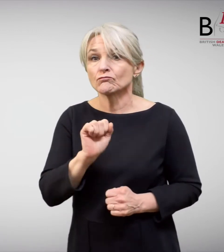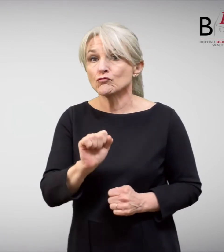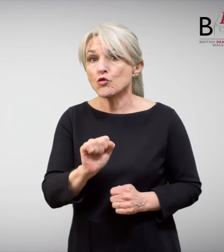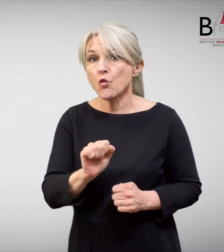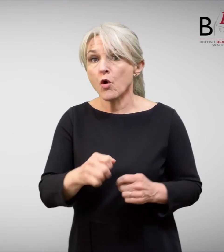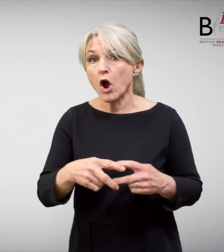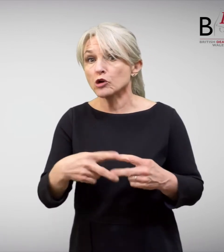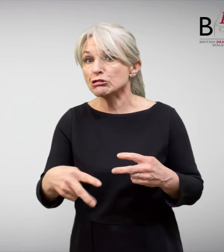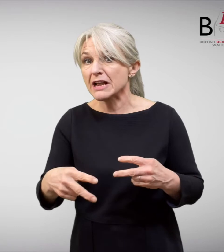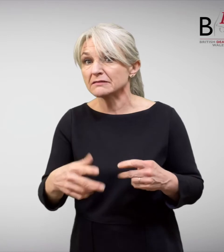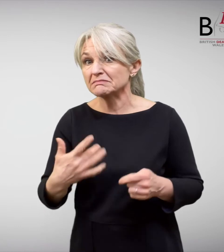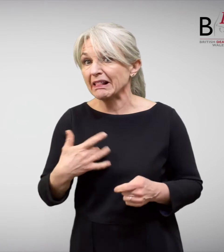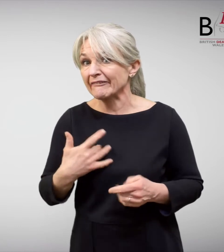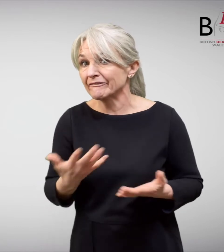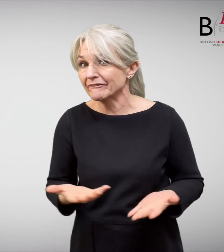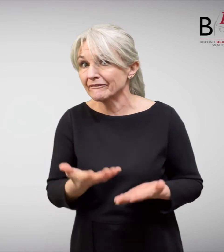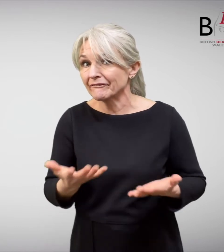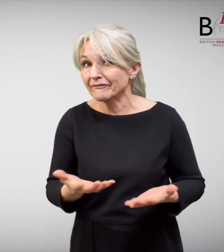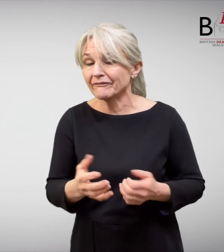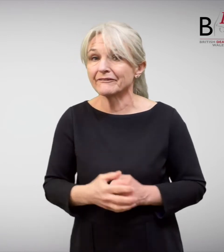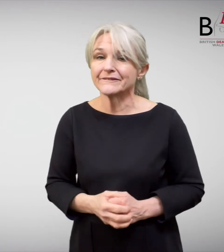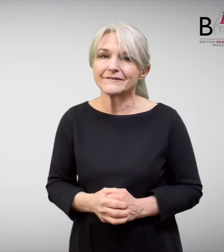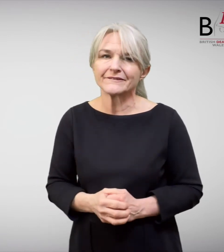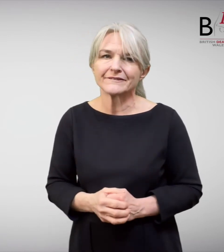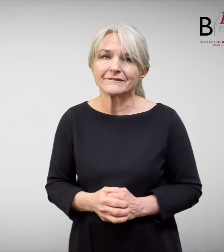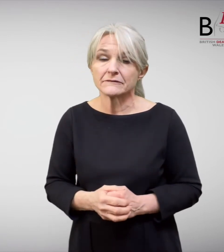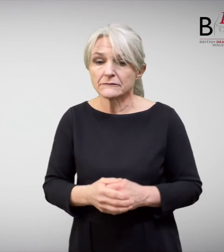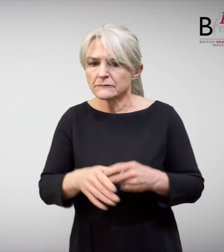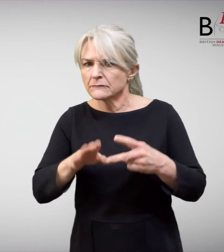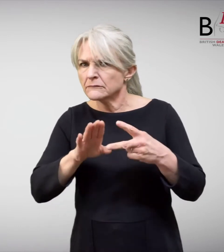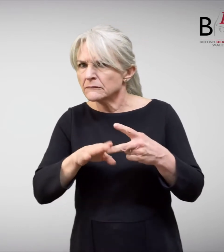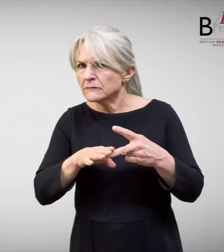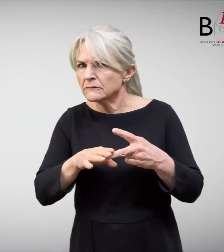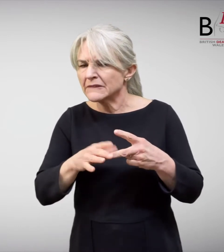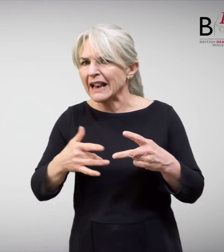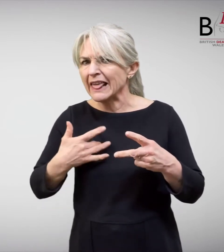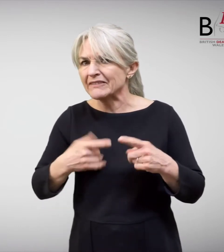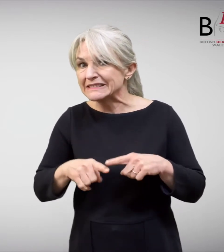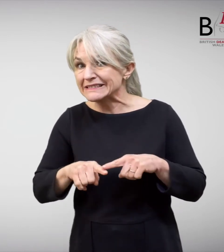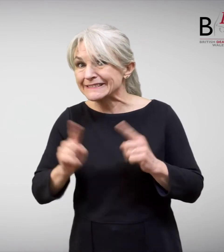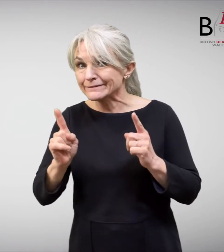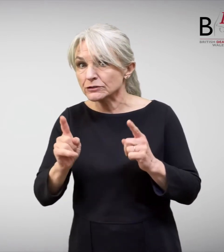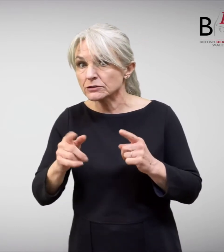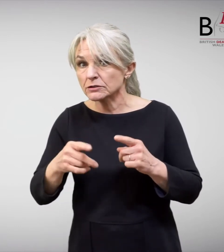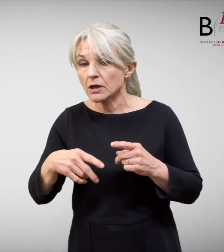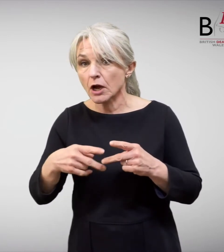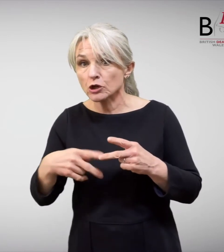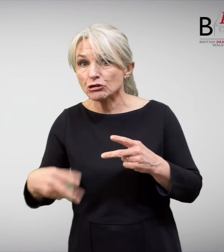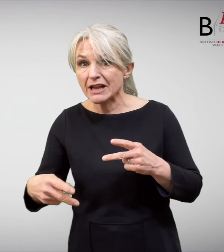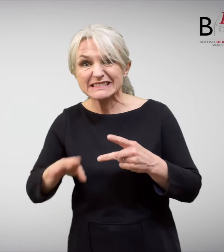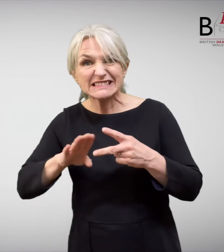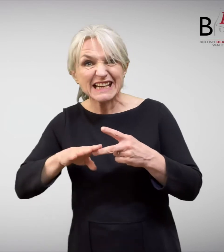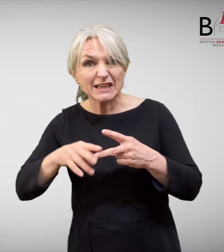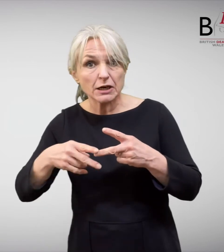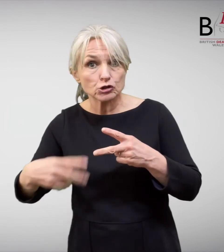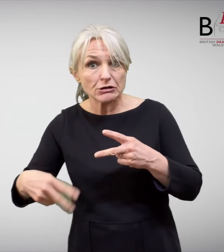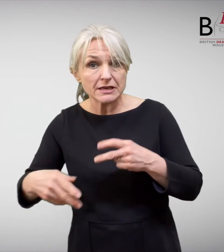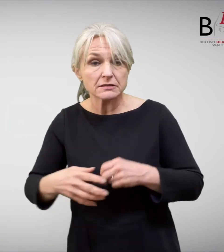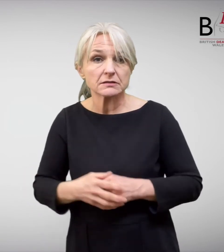What is your address? Do you live at a second address?